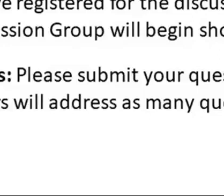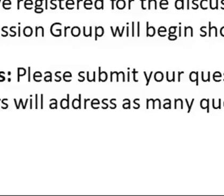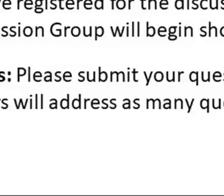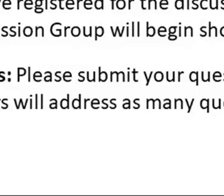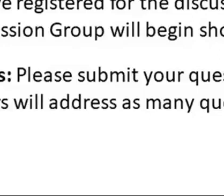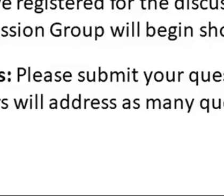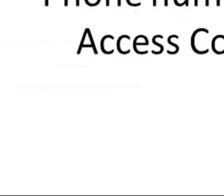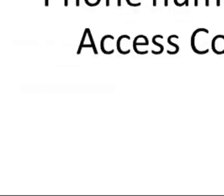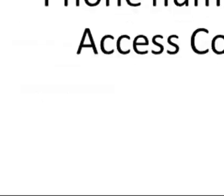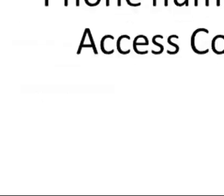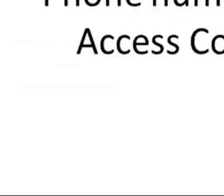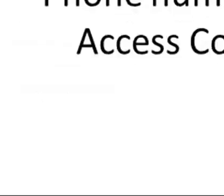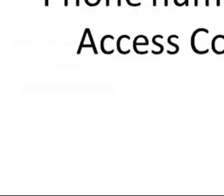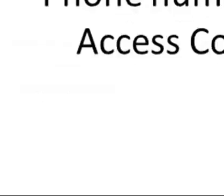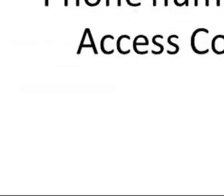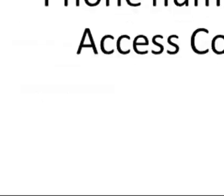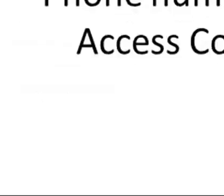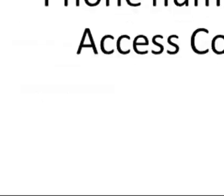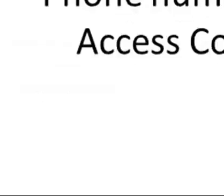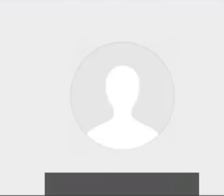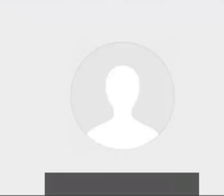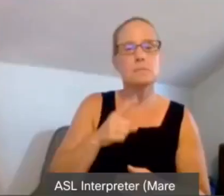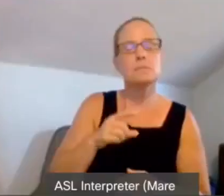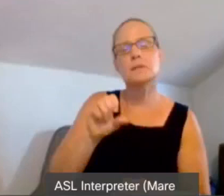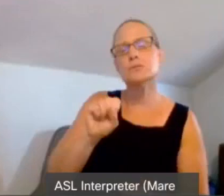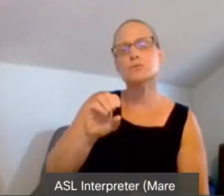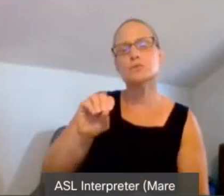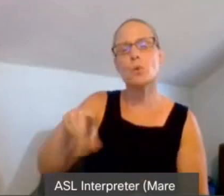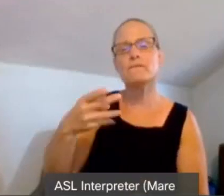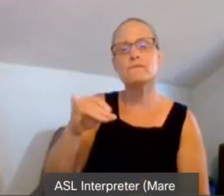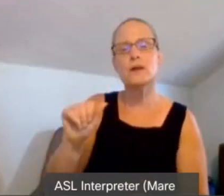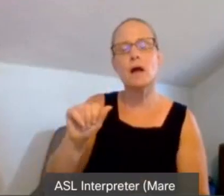in our introductions we're being joined by Sophie Lombardo